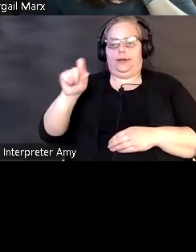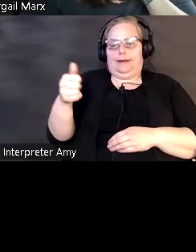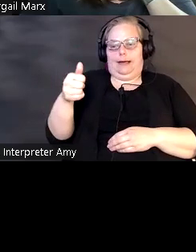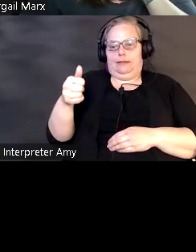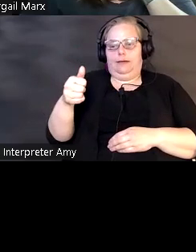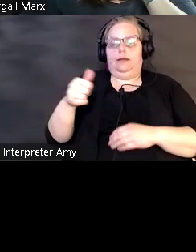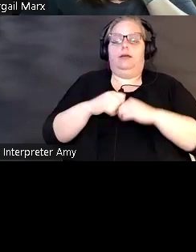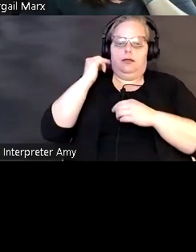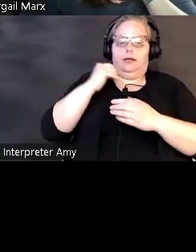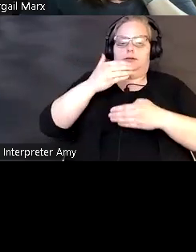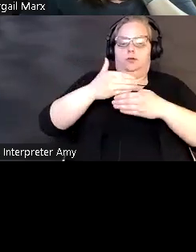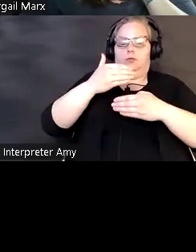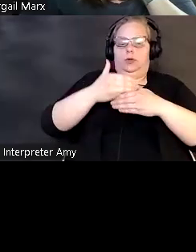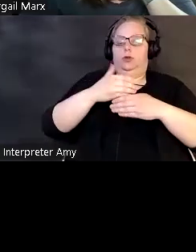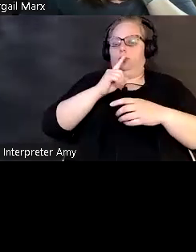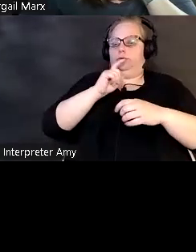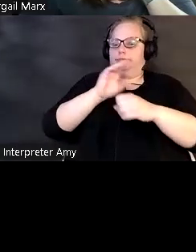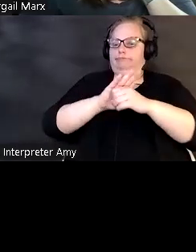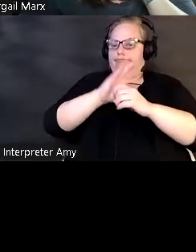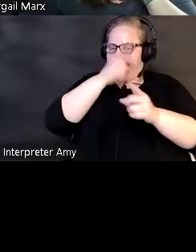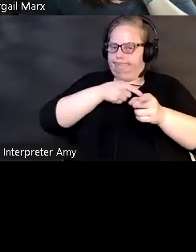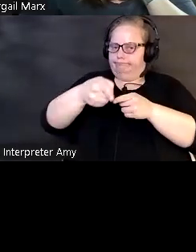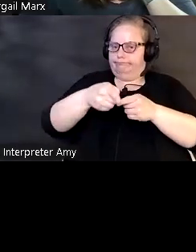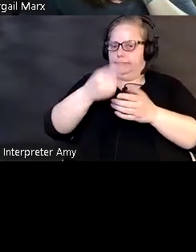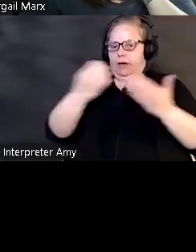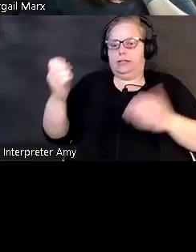have a lot of access to it be let technology, getting something that